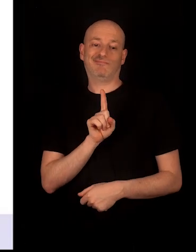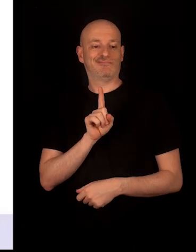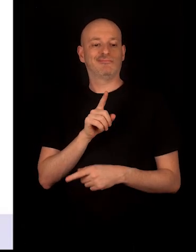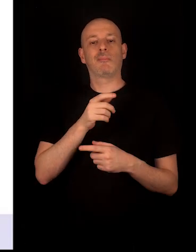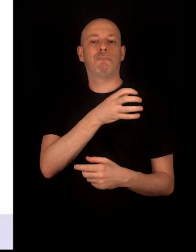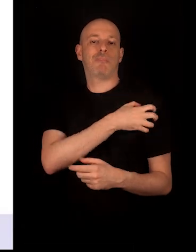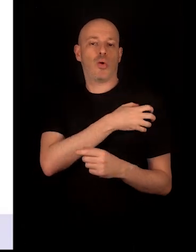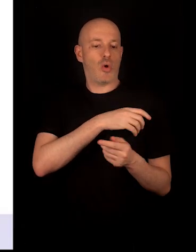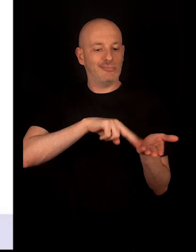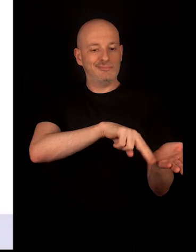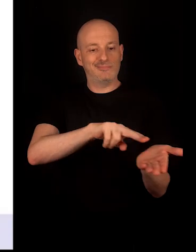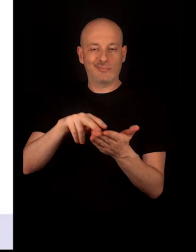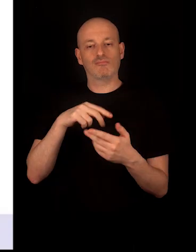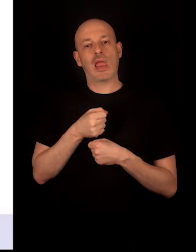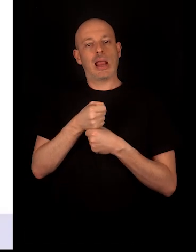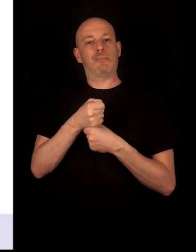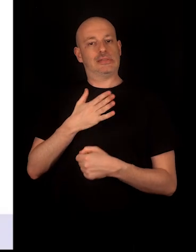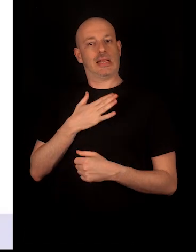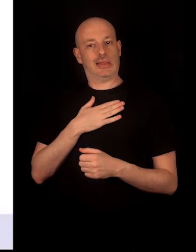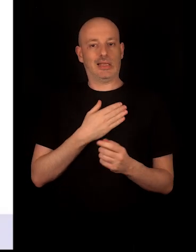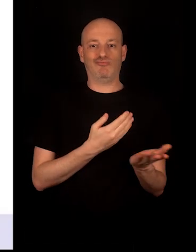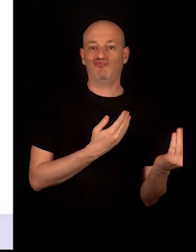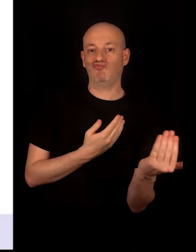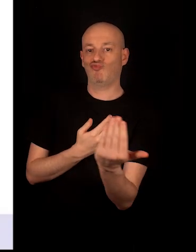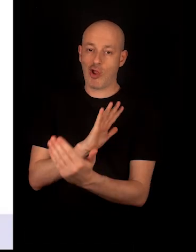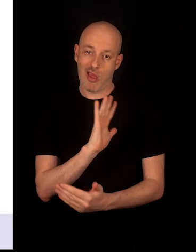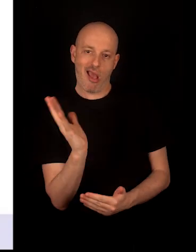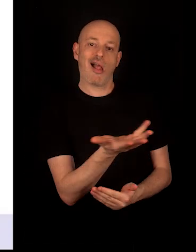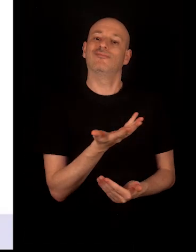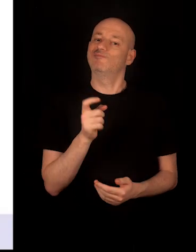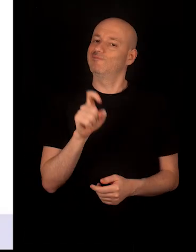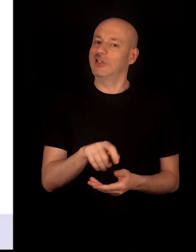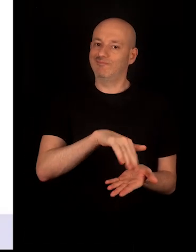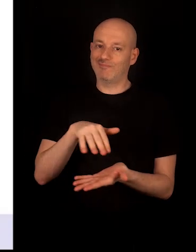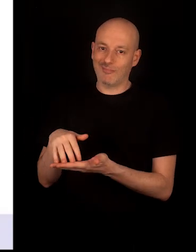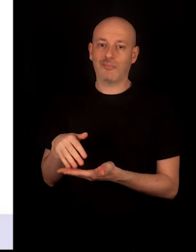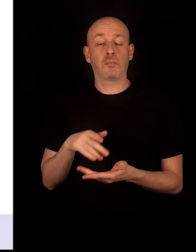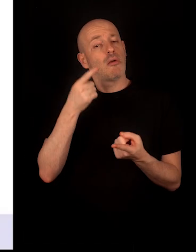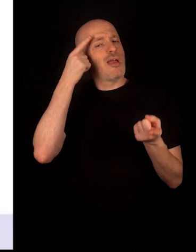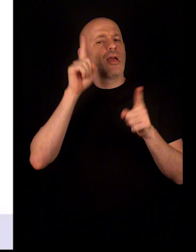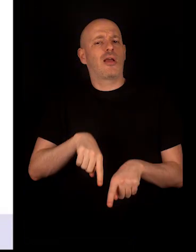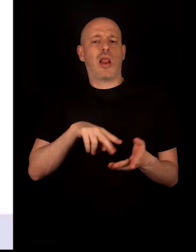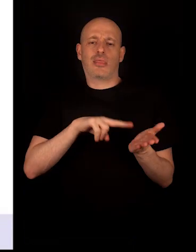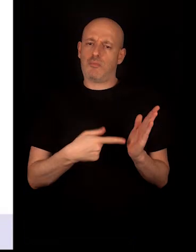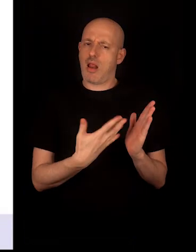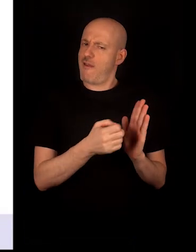That also means that your group members must sign a power of attorney as well. But this is all part of the grant agreement.